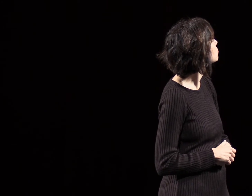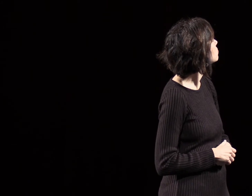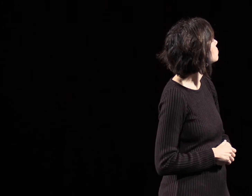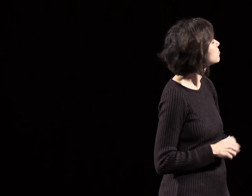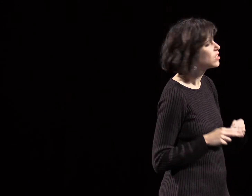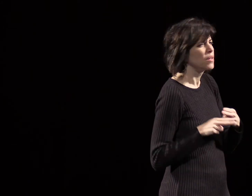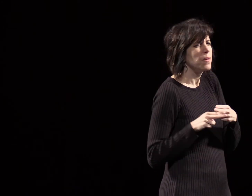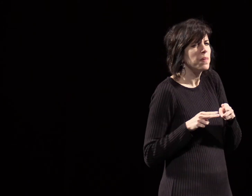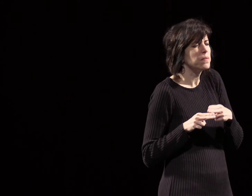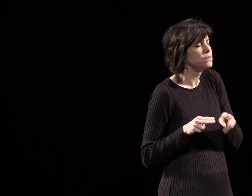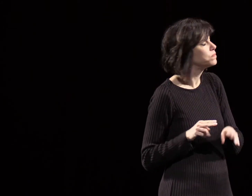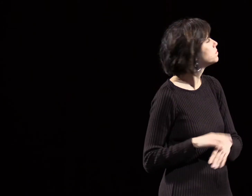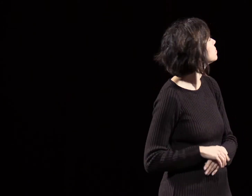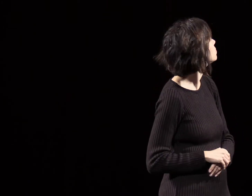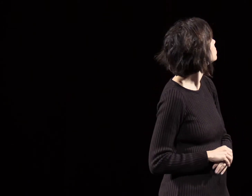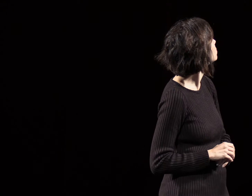Just a short clip here.